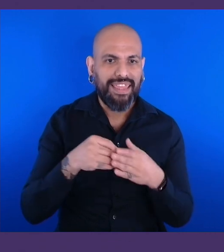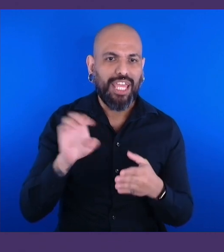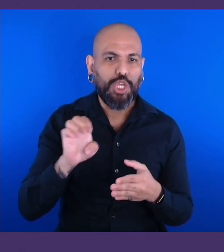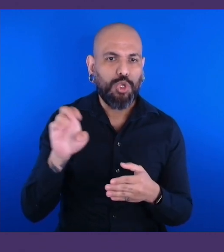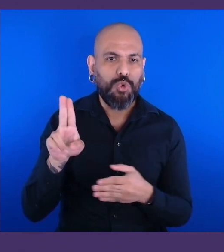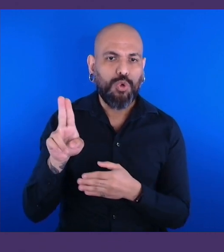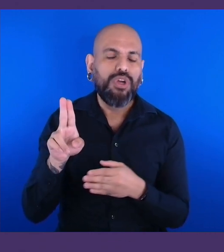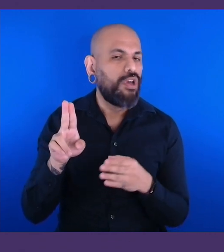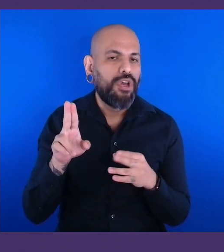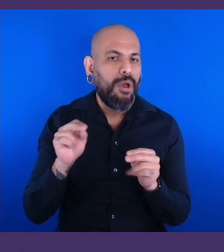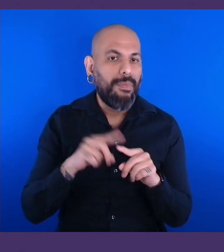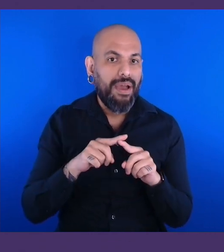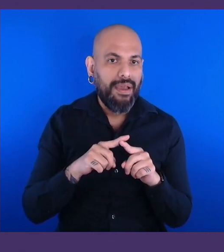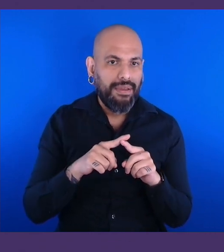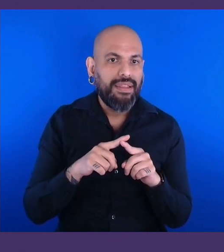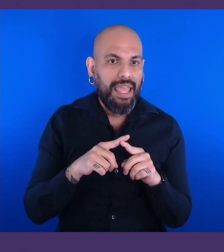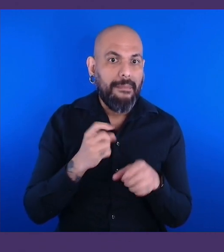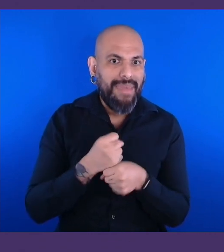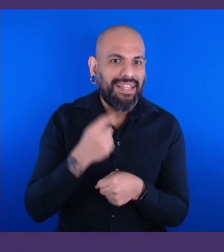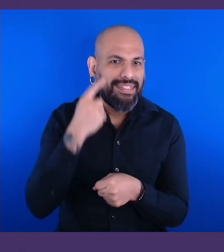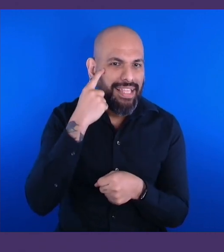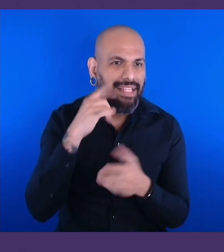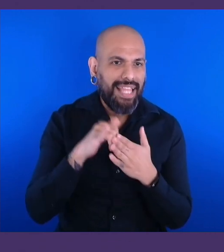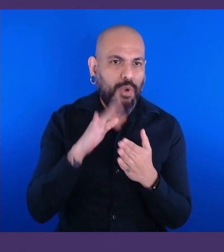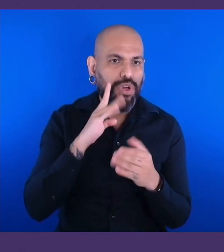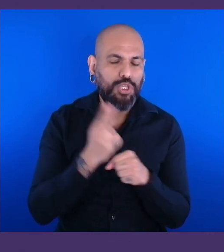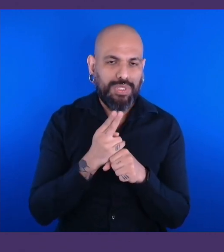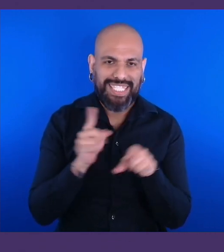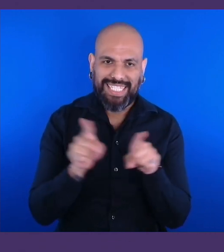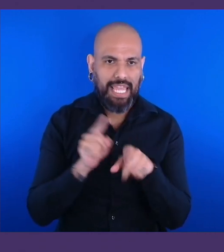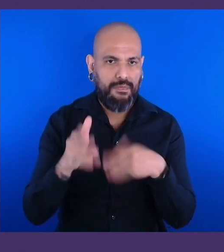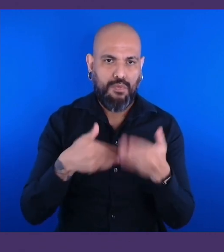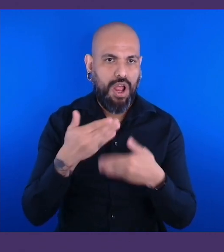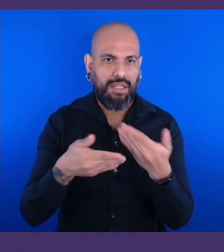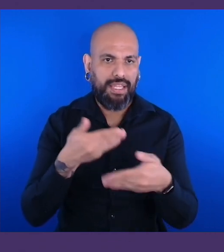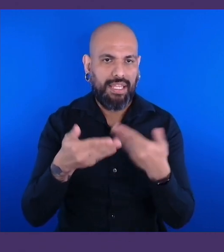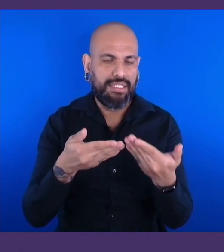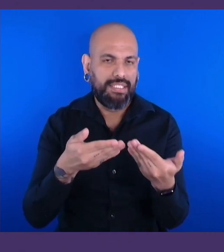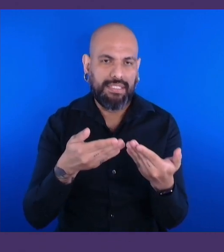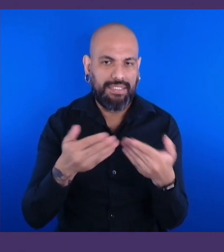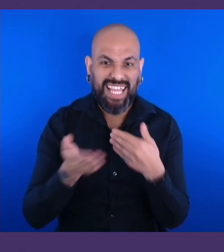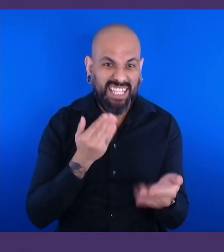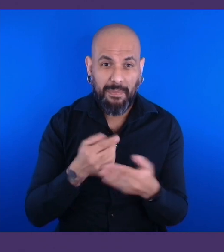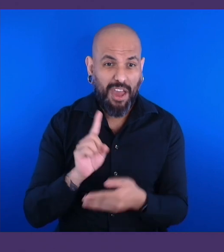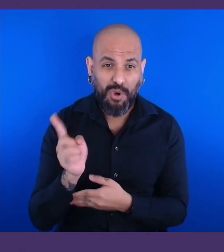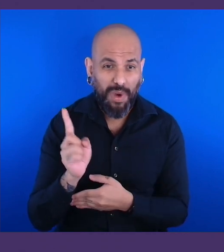It makes logical sense to use the same processes no matter where you're selling your products and services.